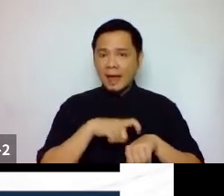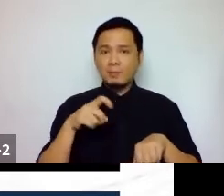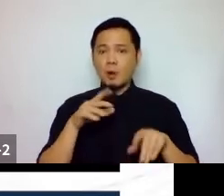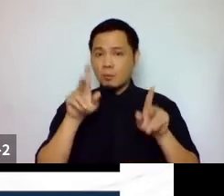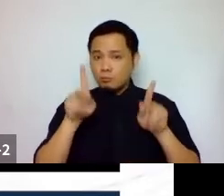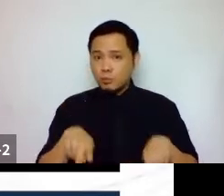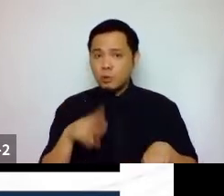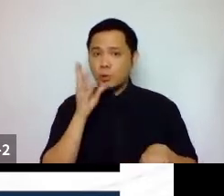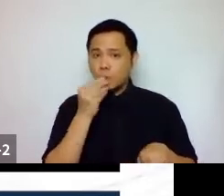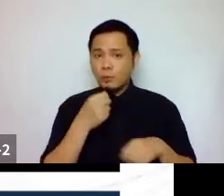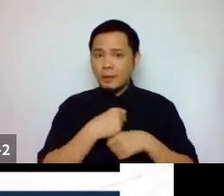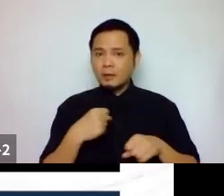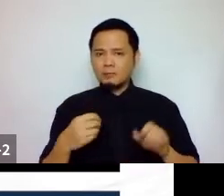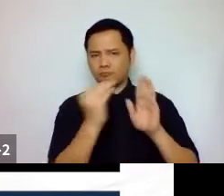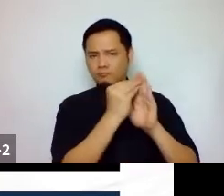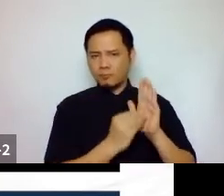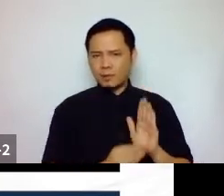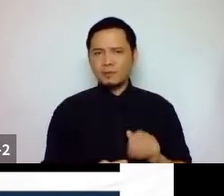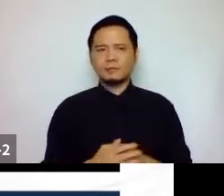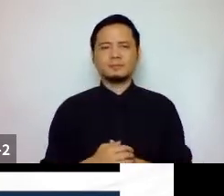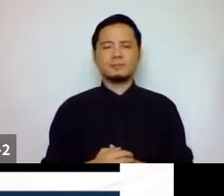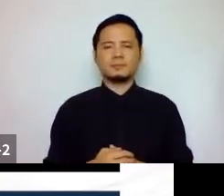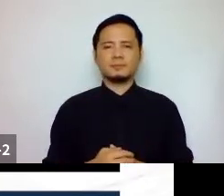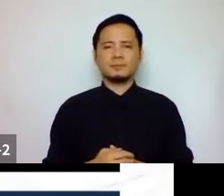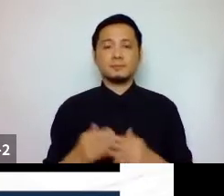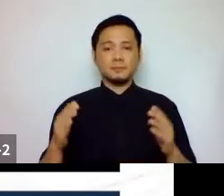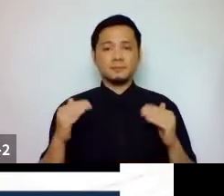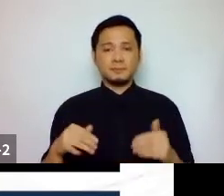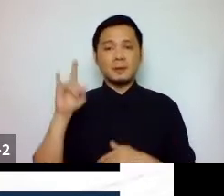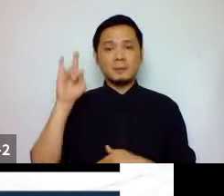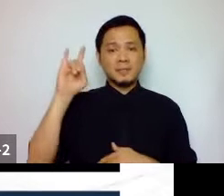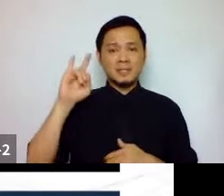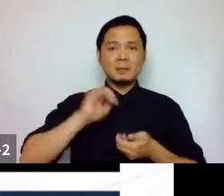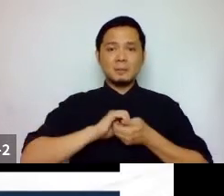Okay, for our media partners, our training is also ongoing.